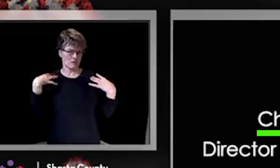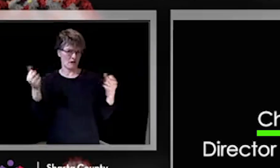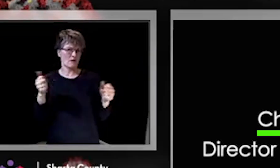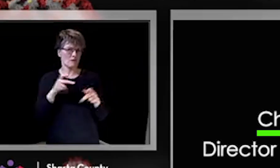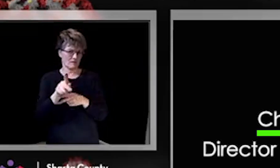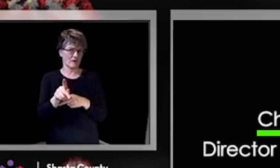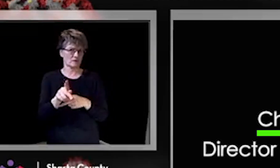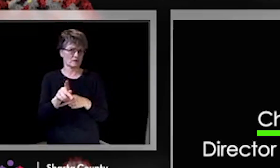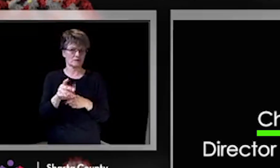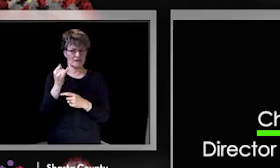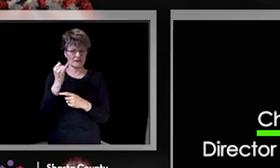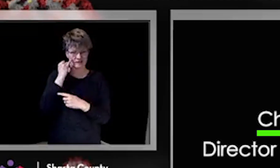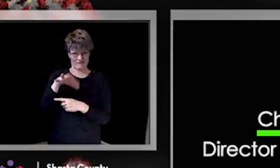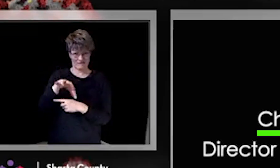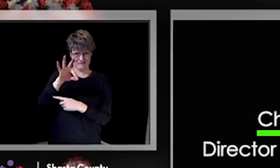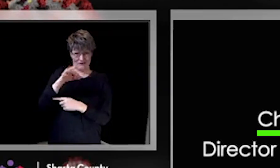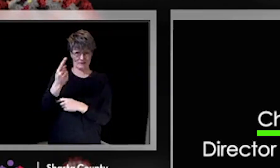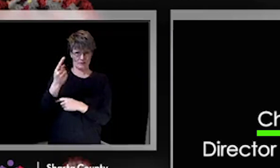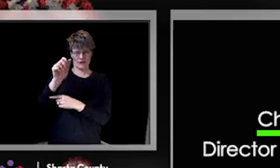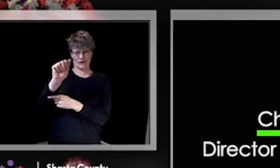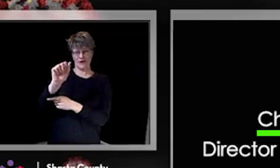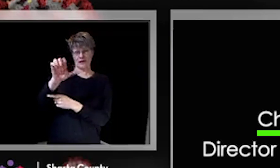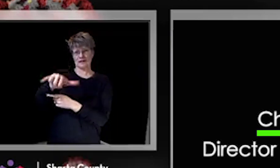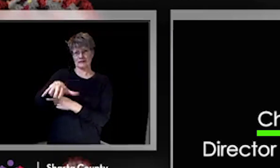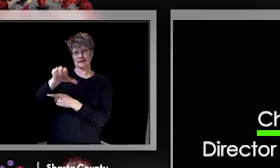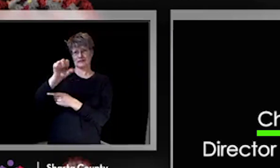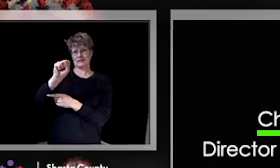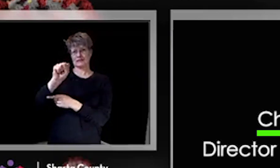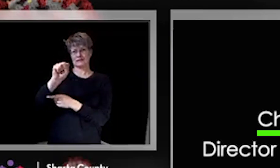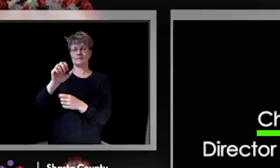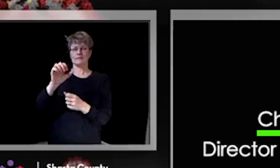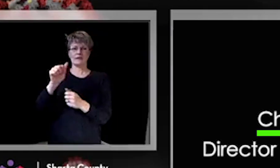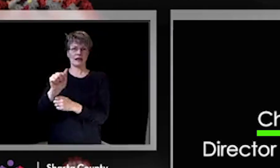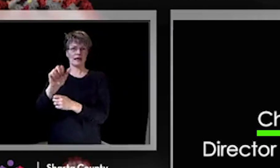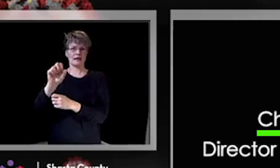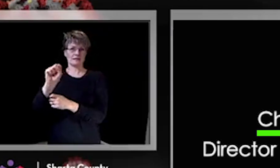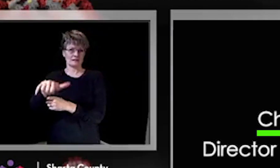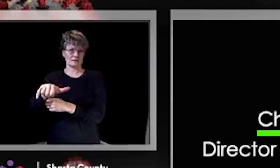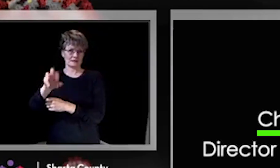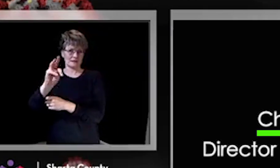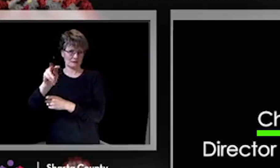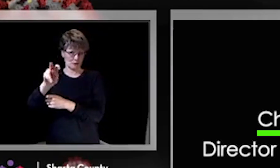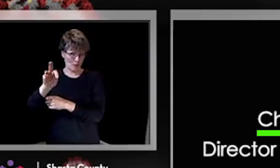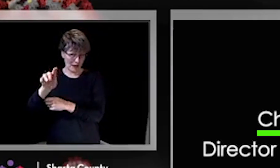that are asymptomatic, but are at high risk, such as those that are over 65 and those who